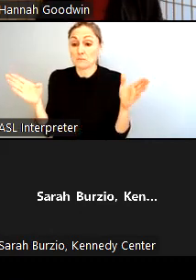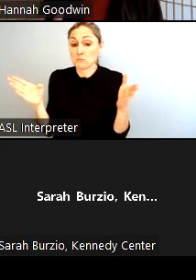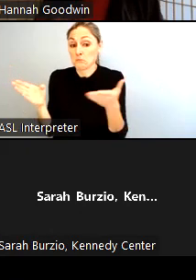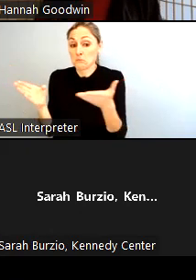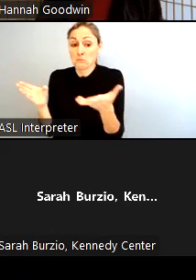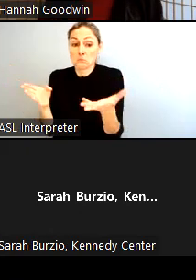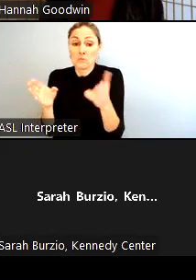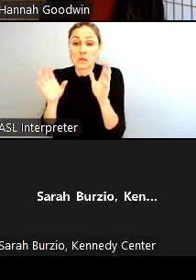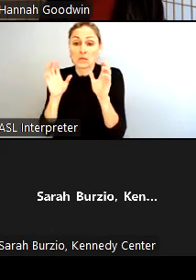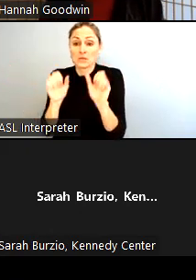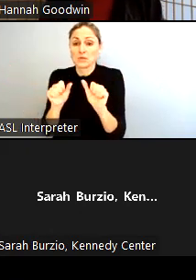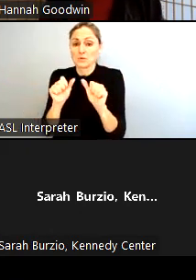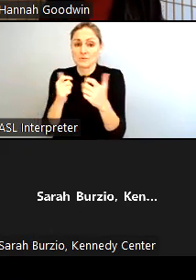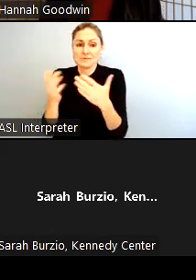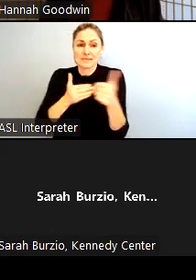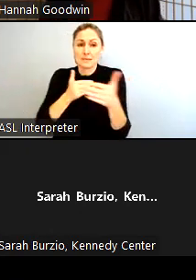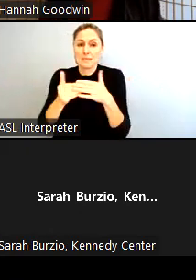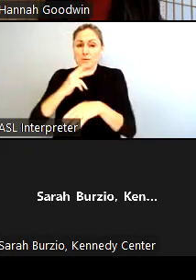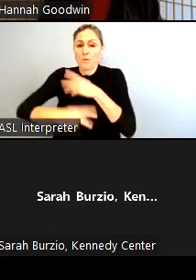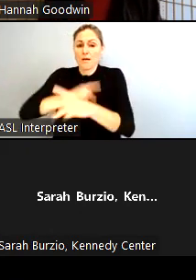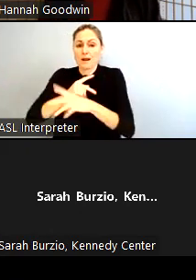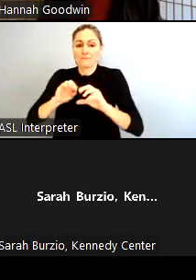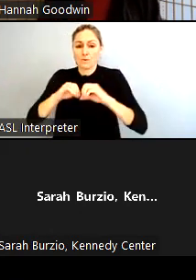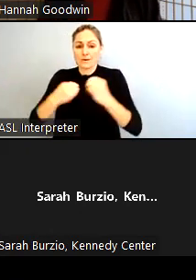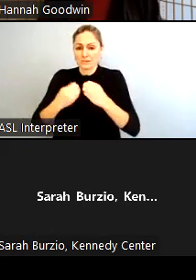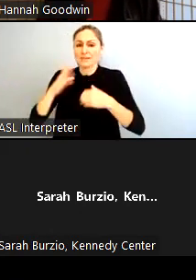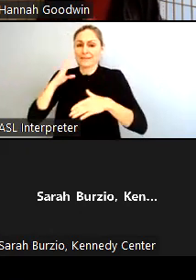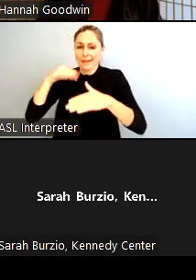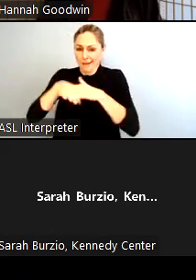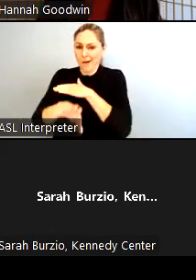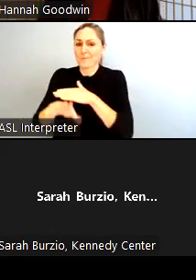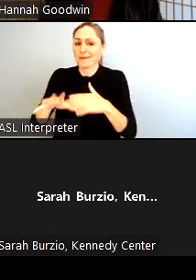from any type of organization and take something away?